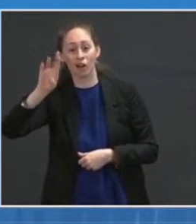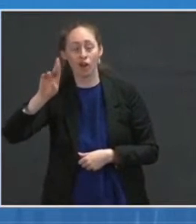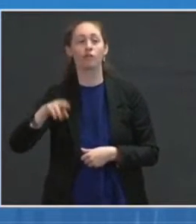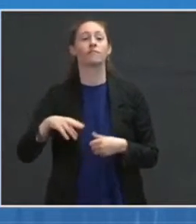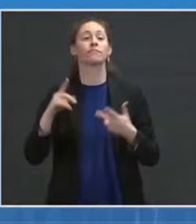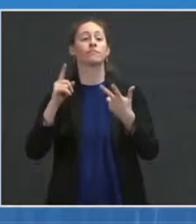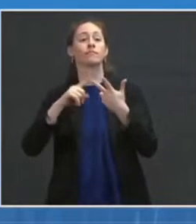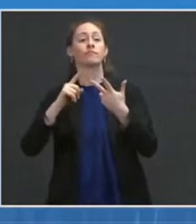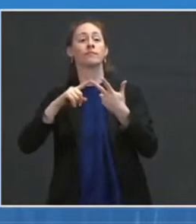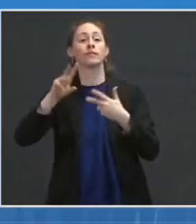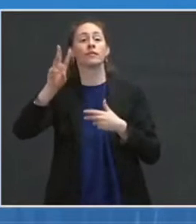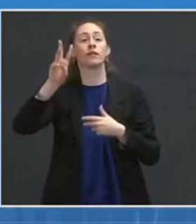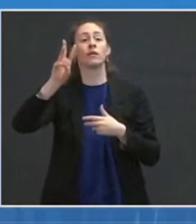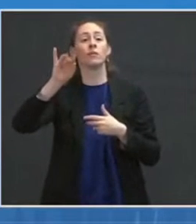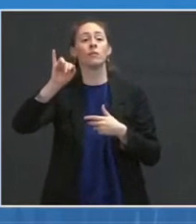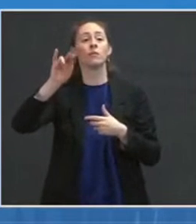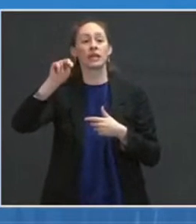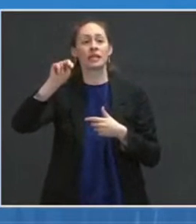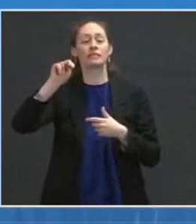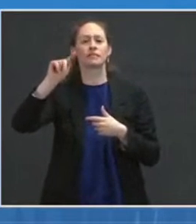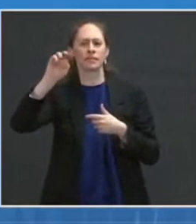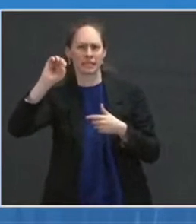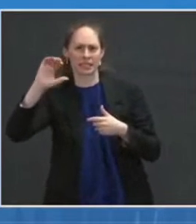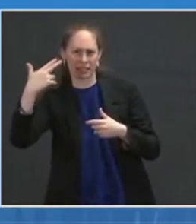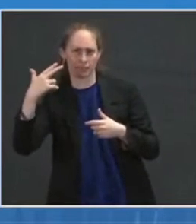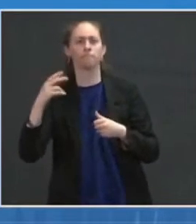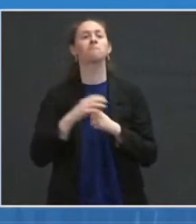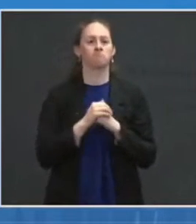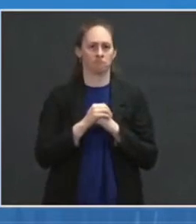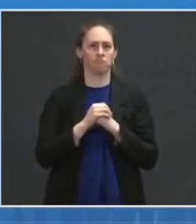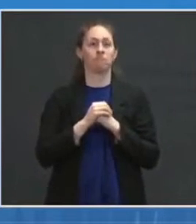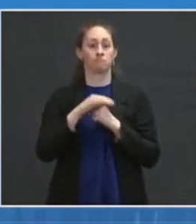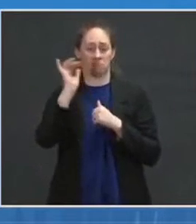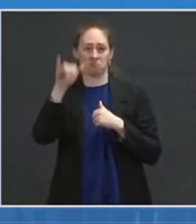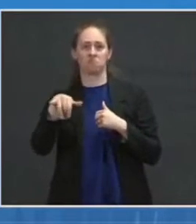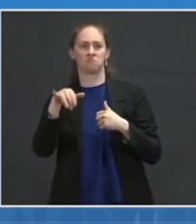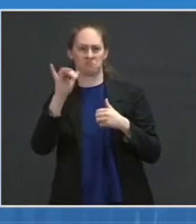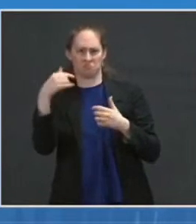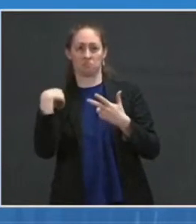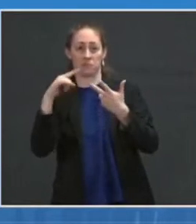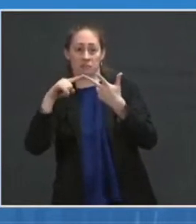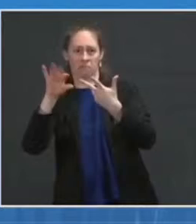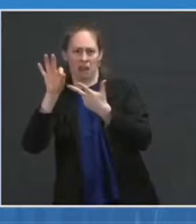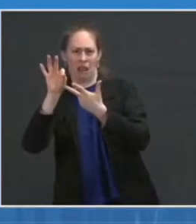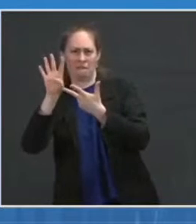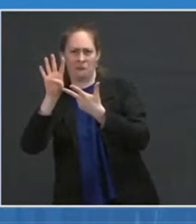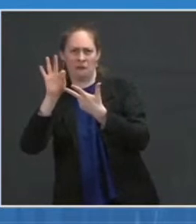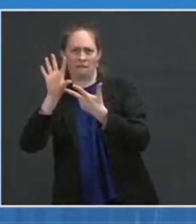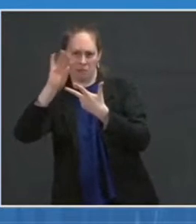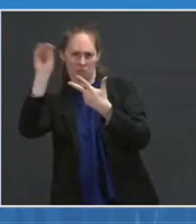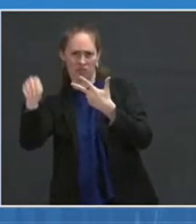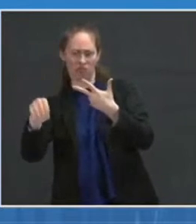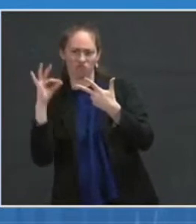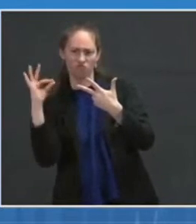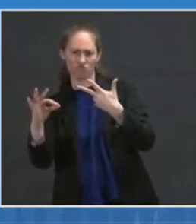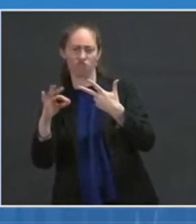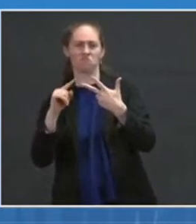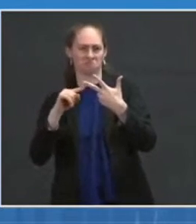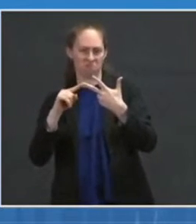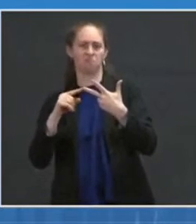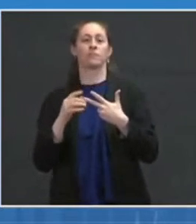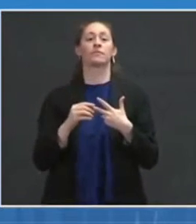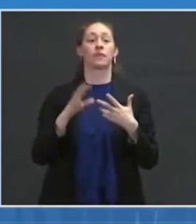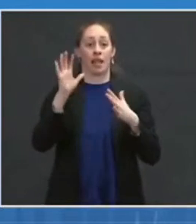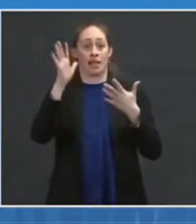OF THE MODERNA AND PFIZER ,